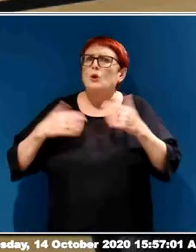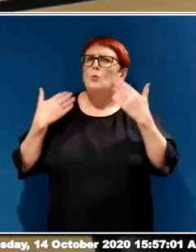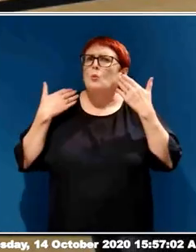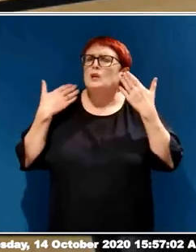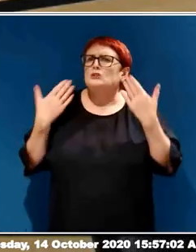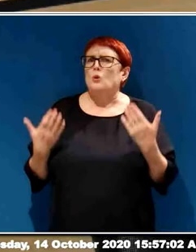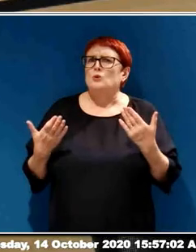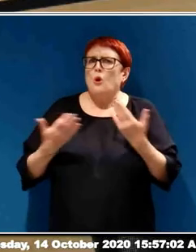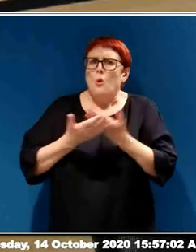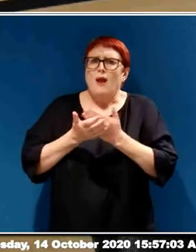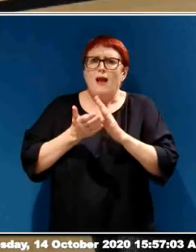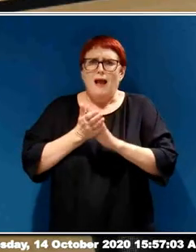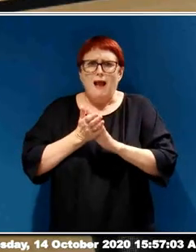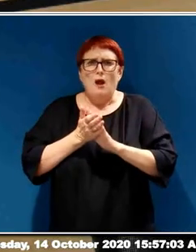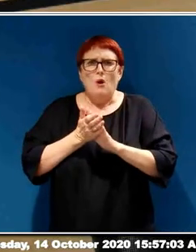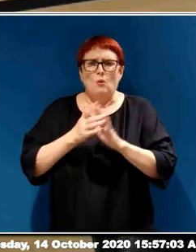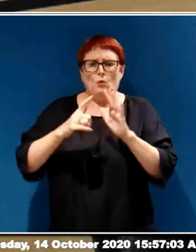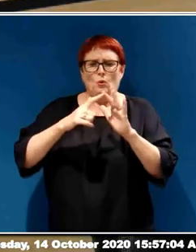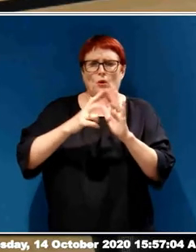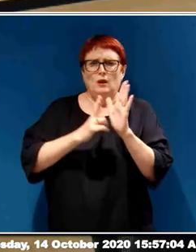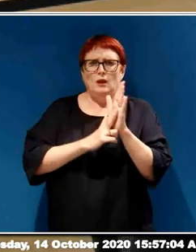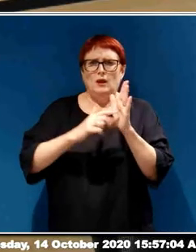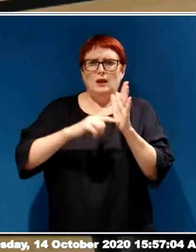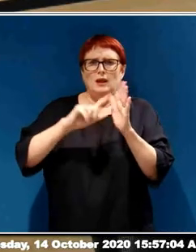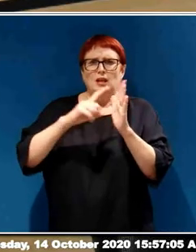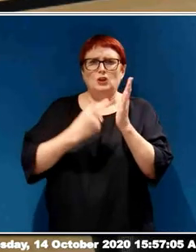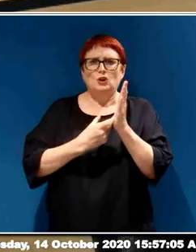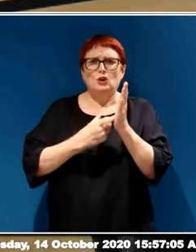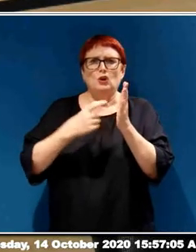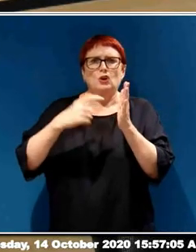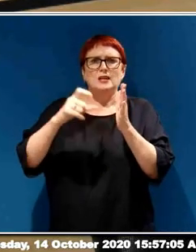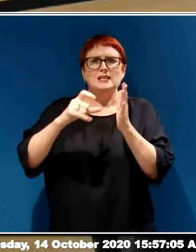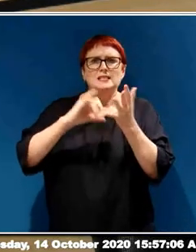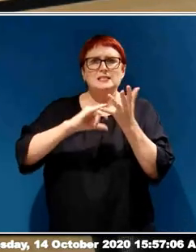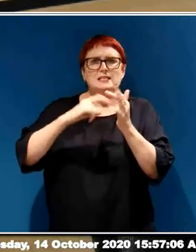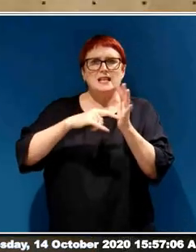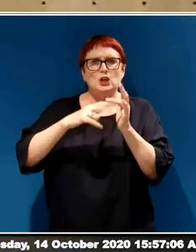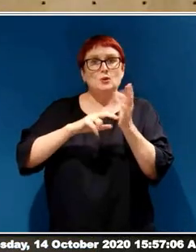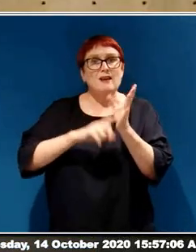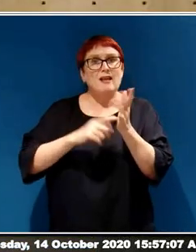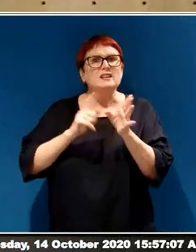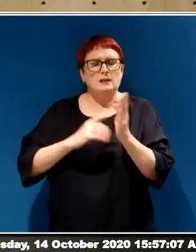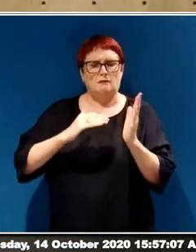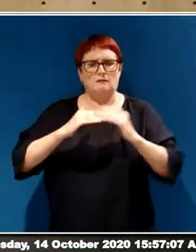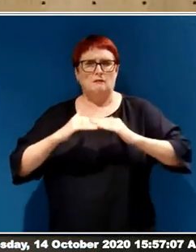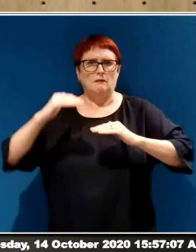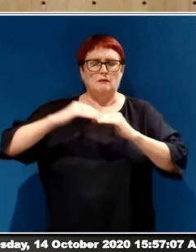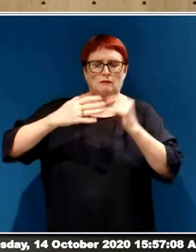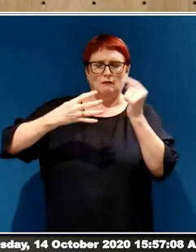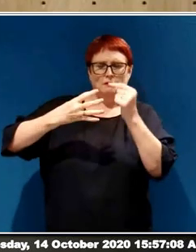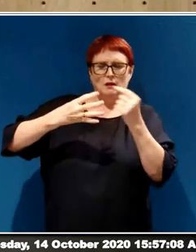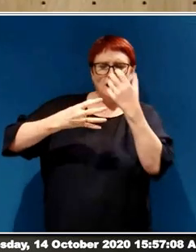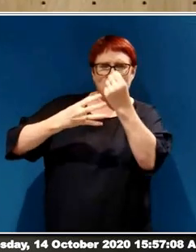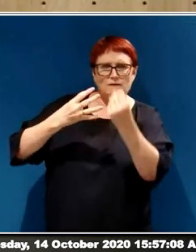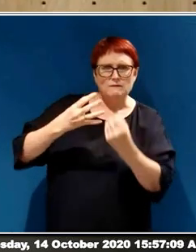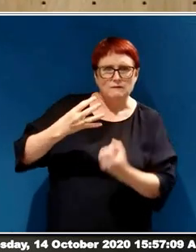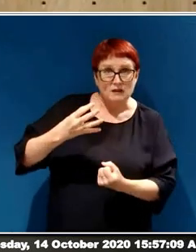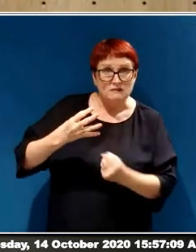rates of restrictive practice. Is that fair? That is fair.